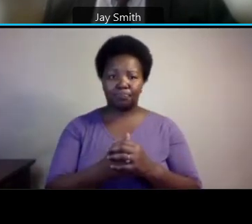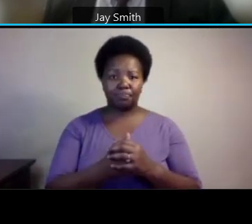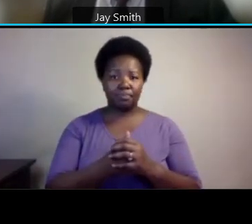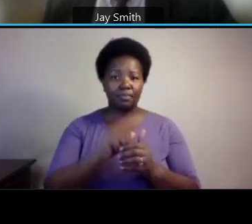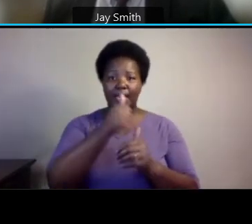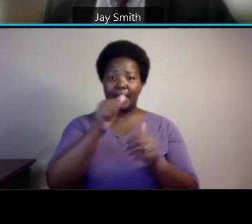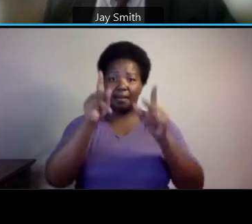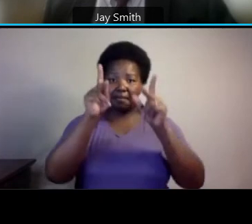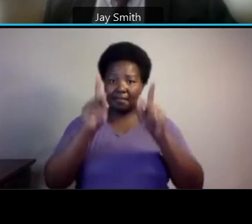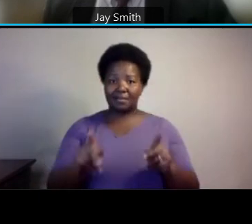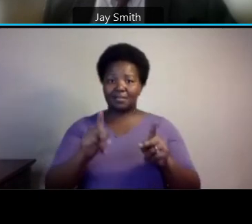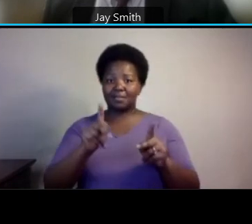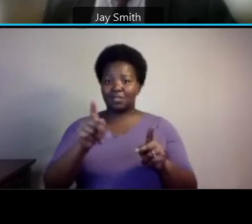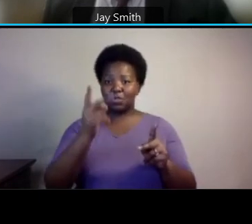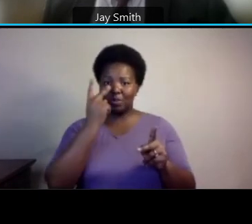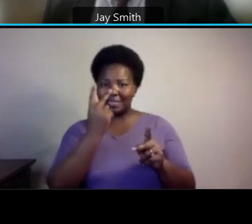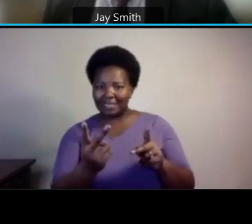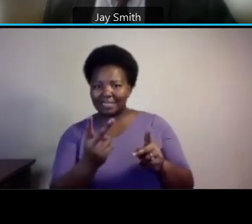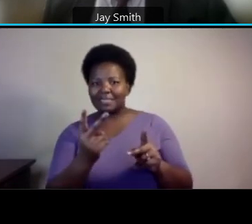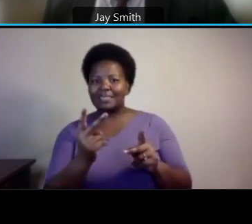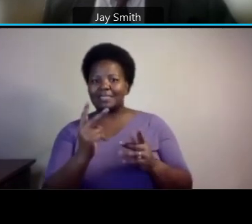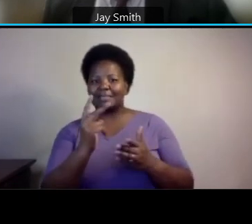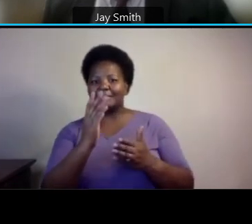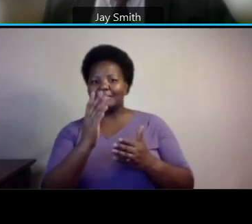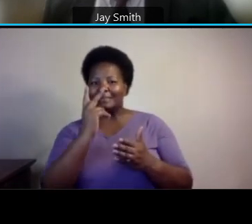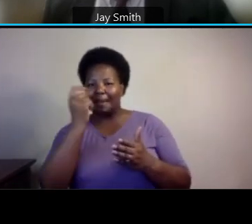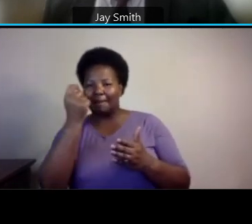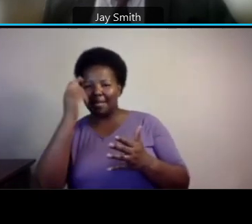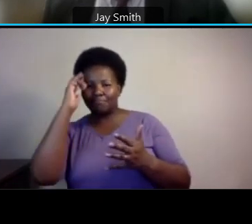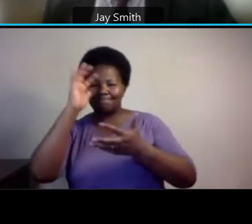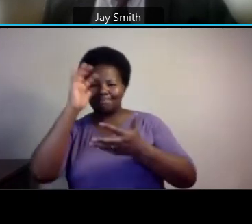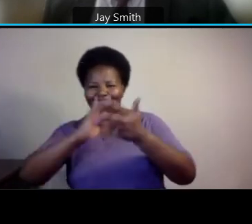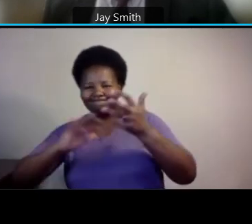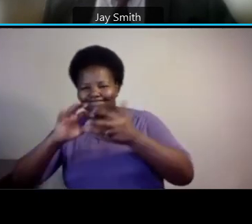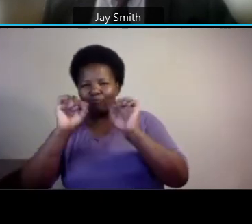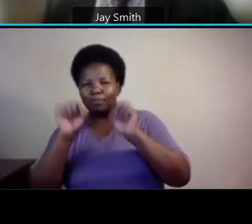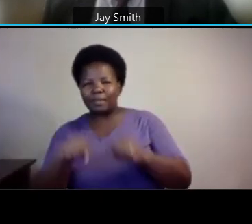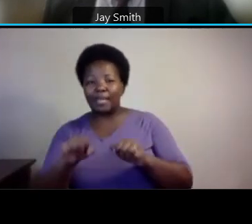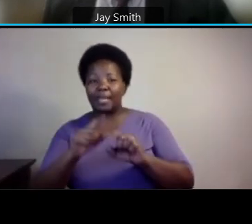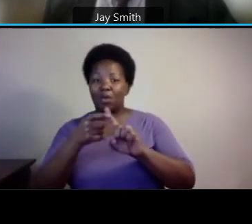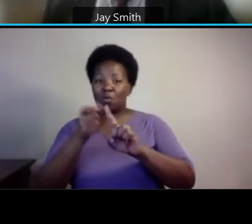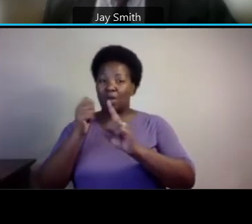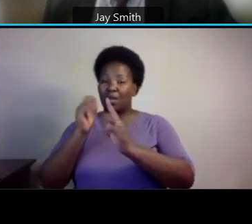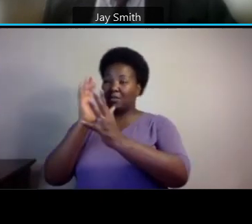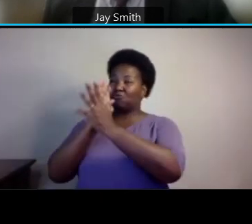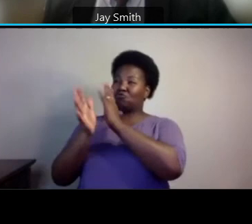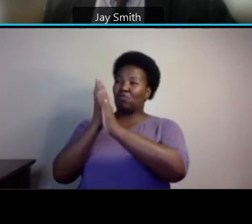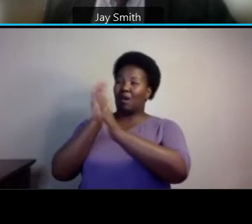confusing and uh what a you know gridlock it can be at times because of the many different